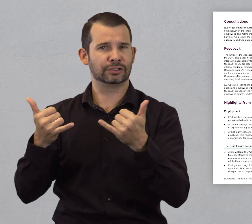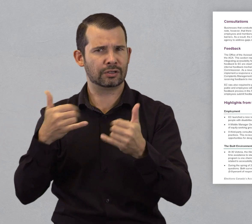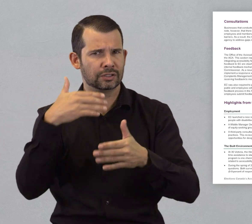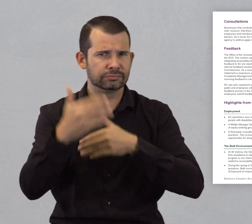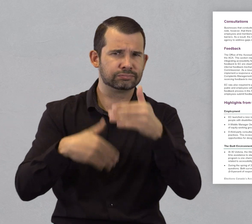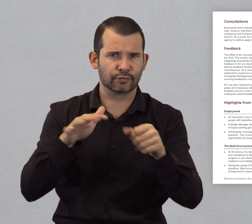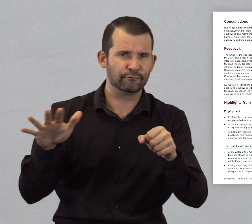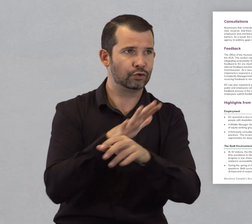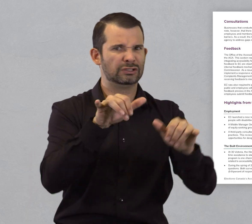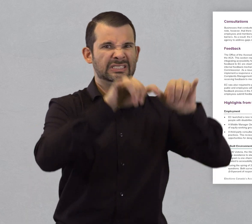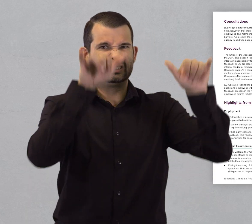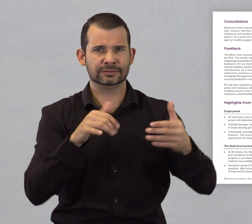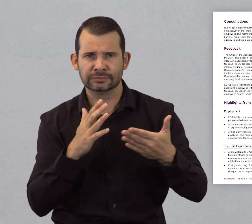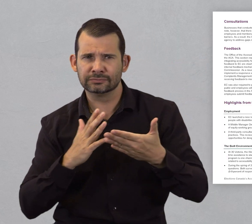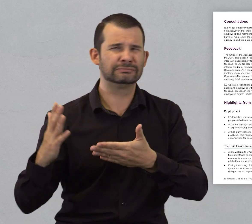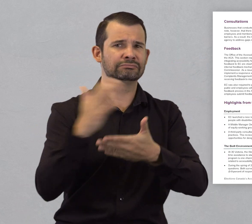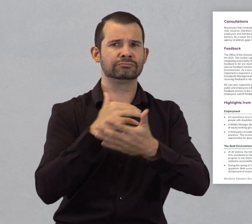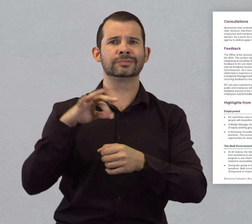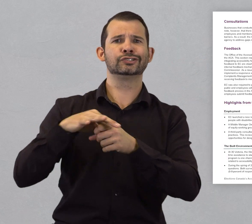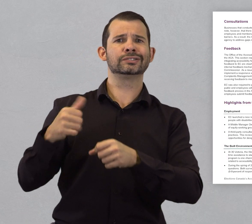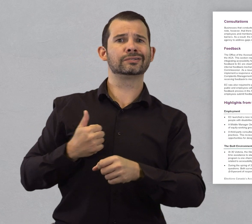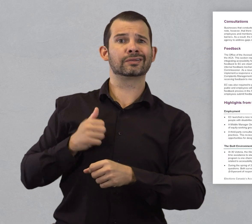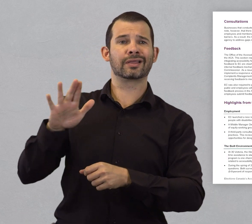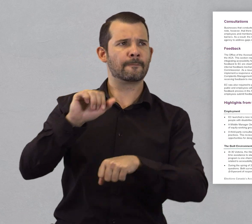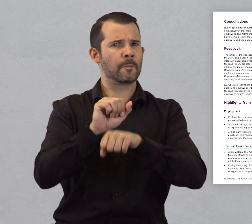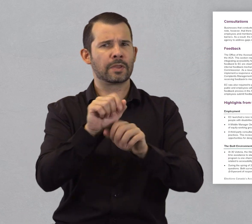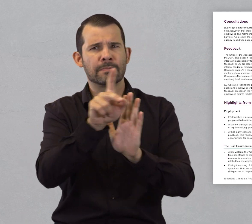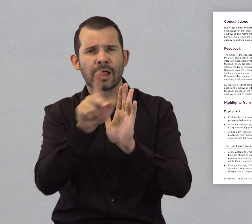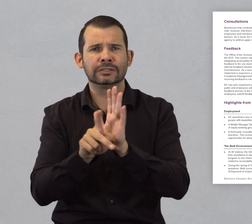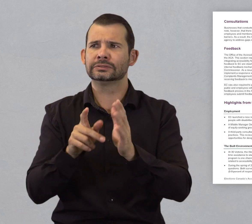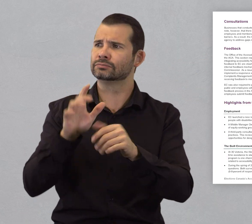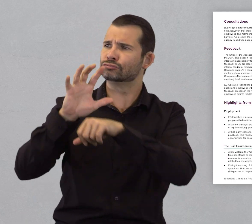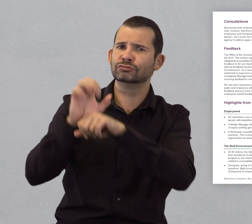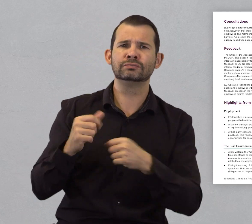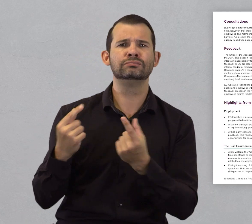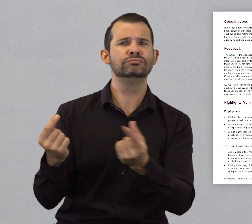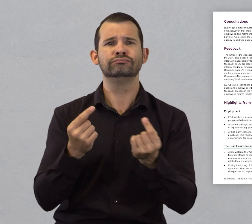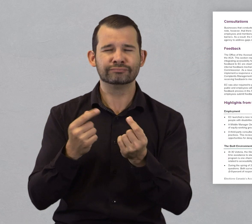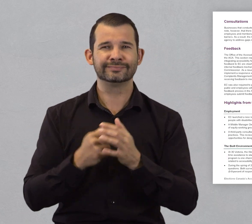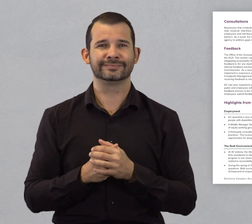carrying out a full system review of EC's employment policies and practices.